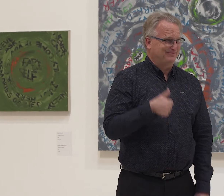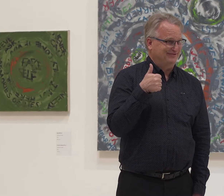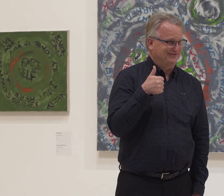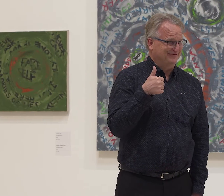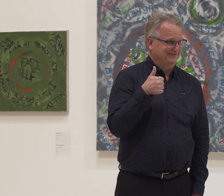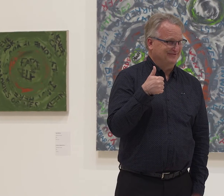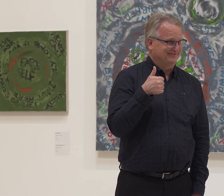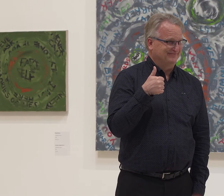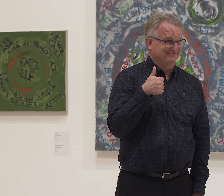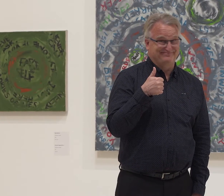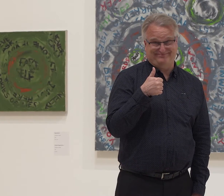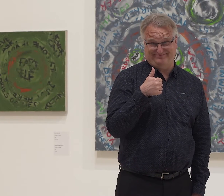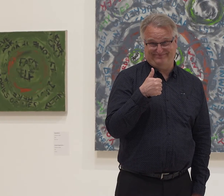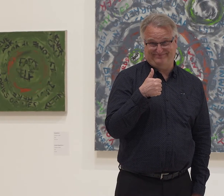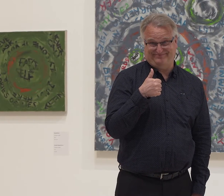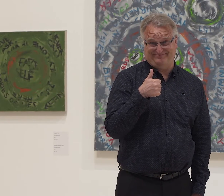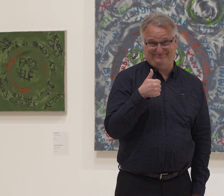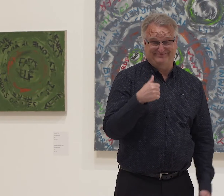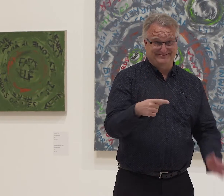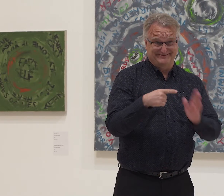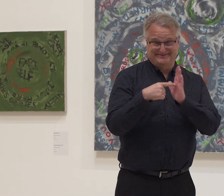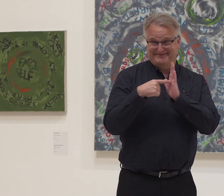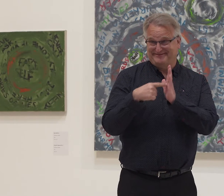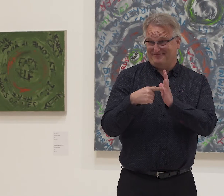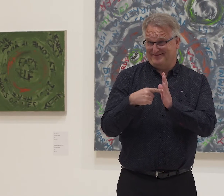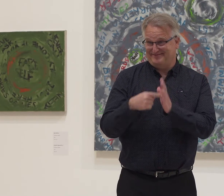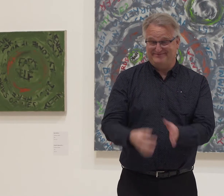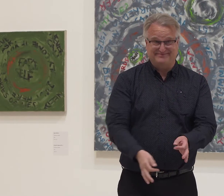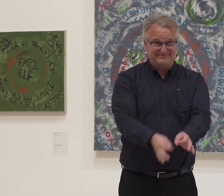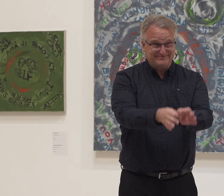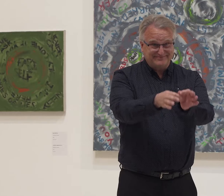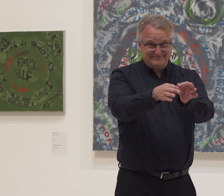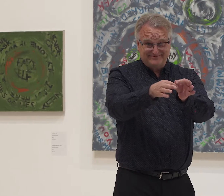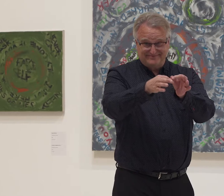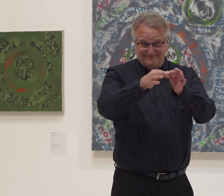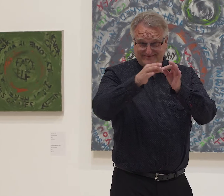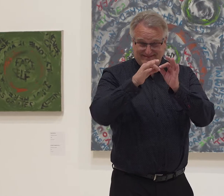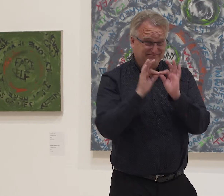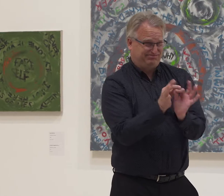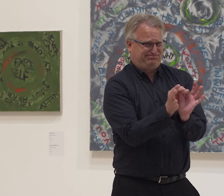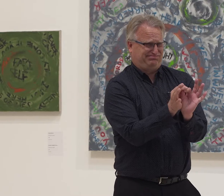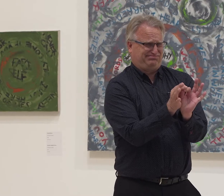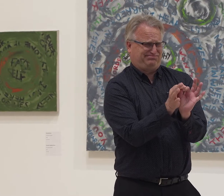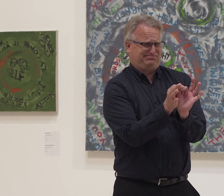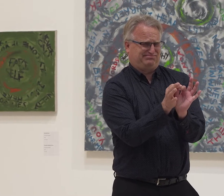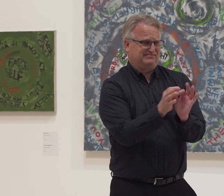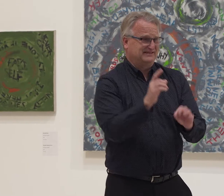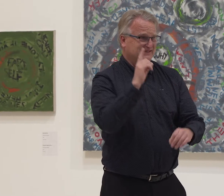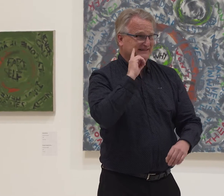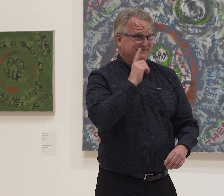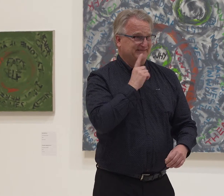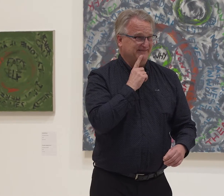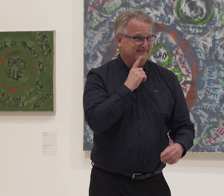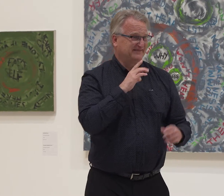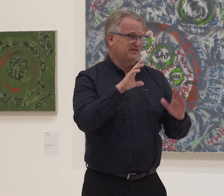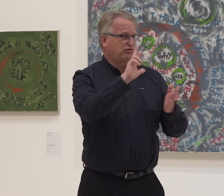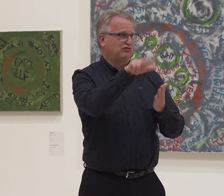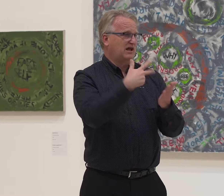We want to look at making the interpreting field much, much better. For example, an interpreter comes up on stage